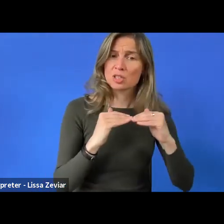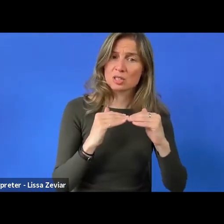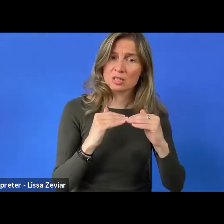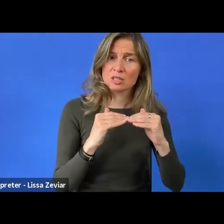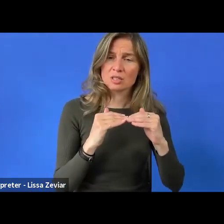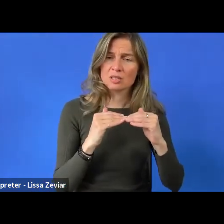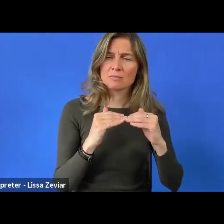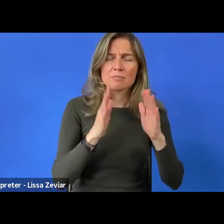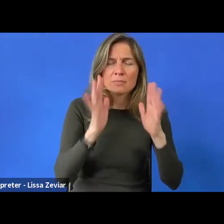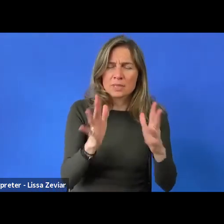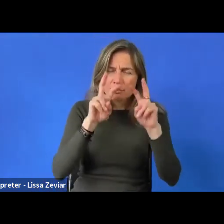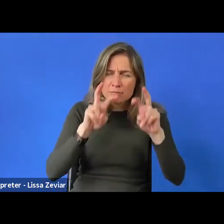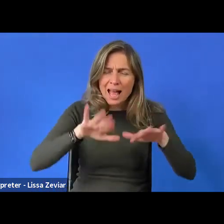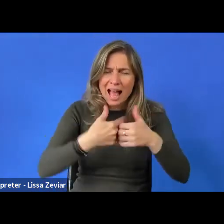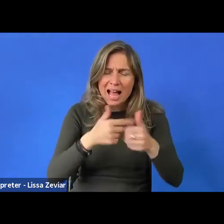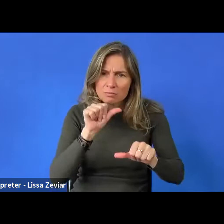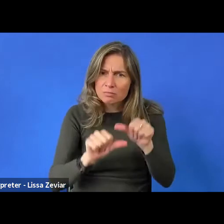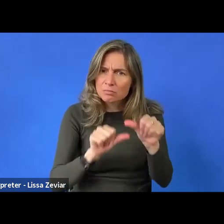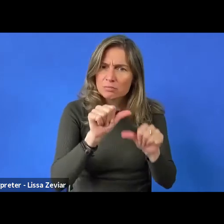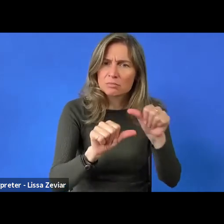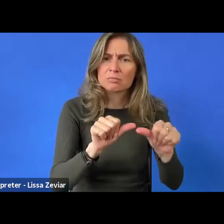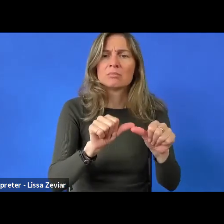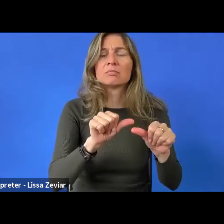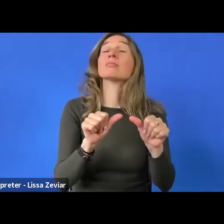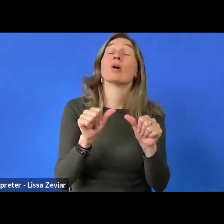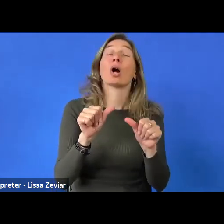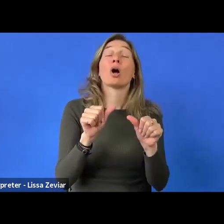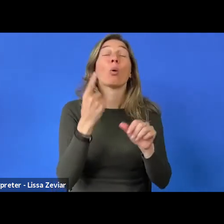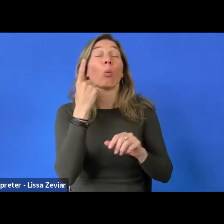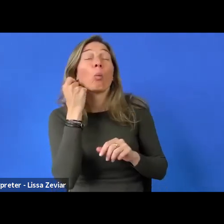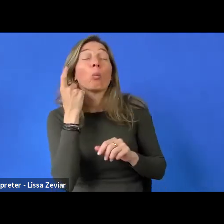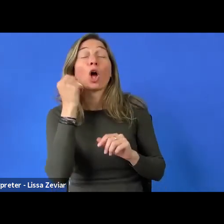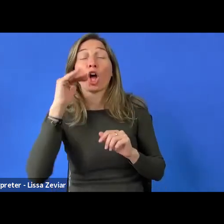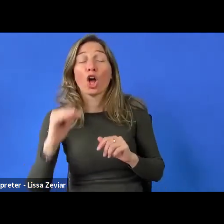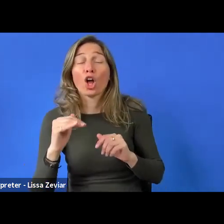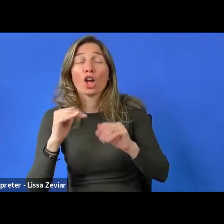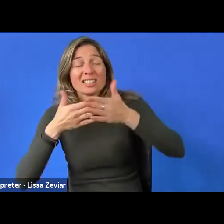especially by these women and girls is extremely important.